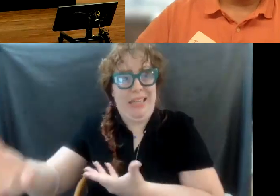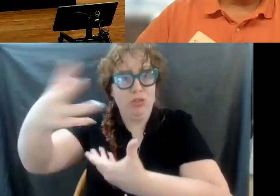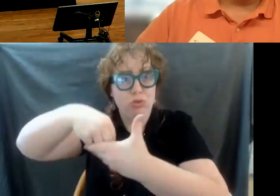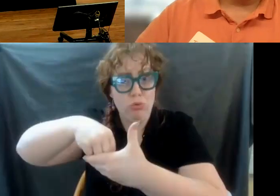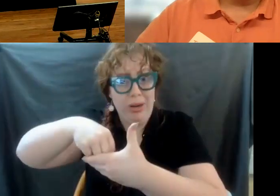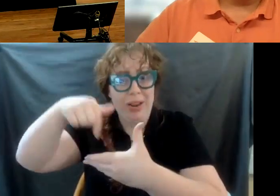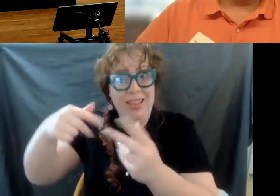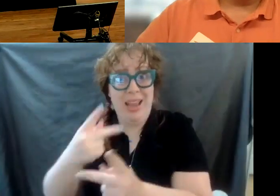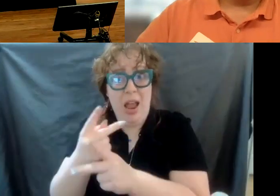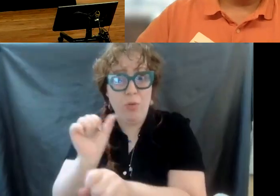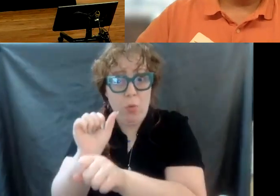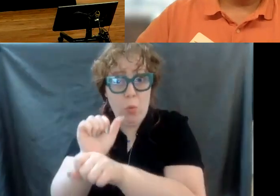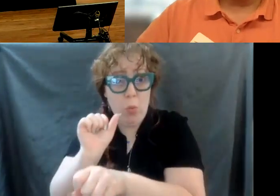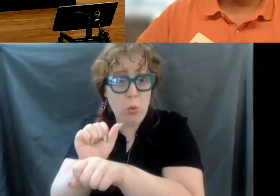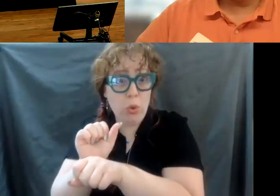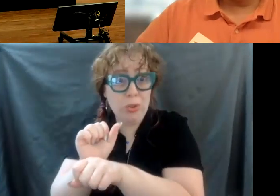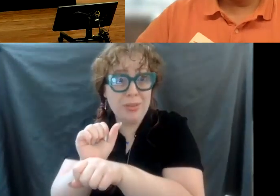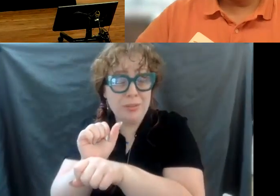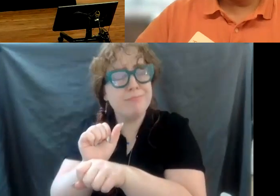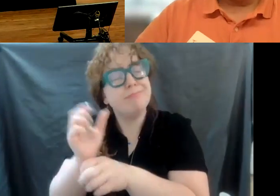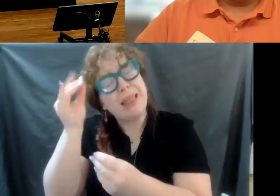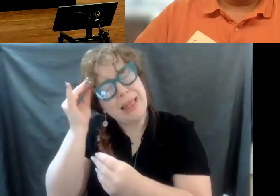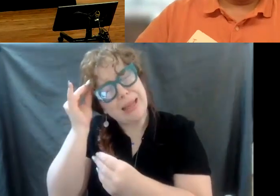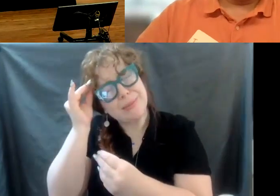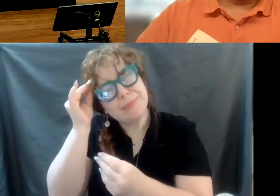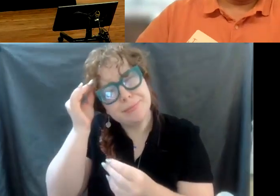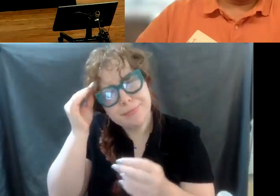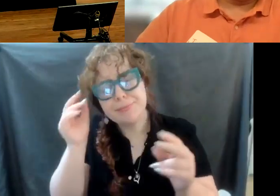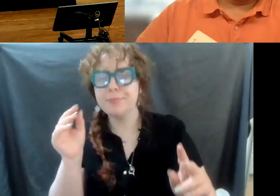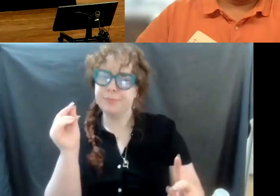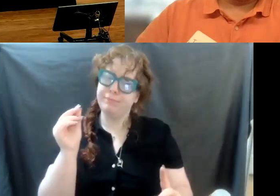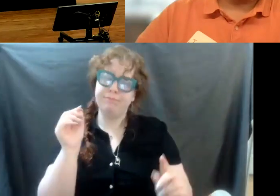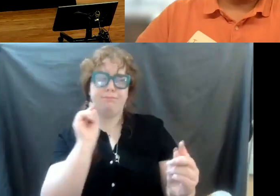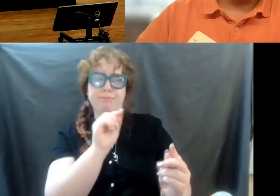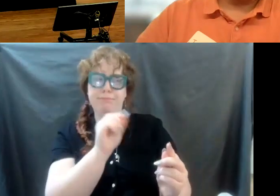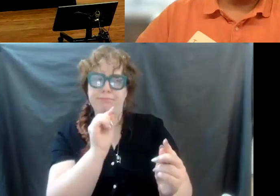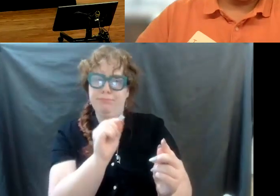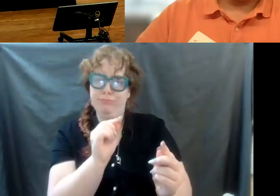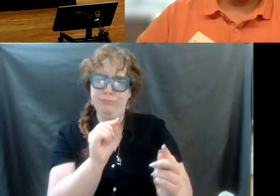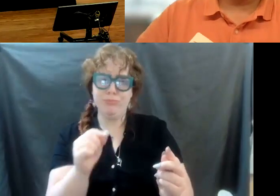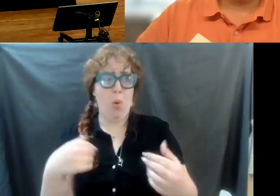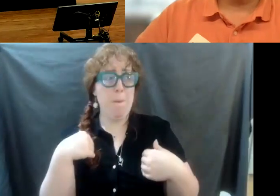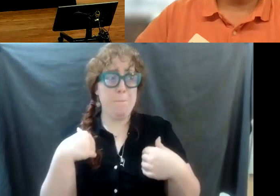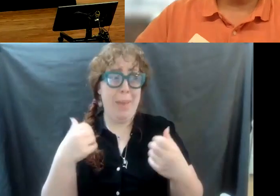of, you know, this big, huge mental and behavioral health workforce gap that's creating